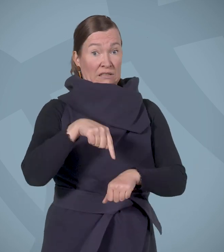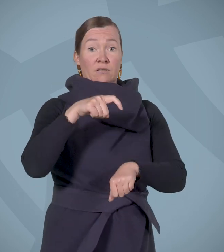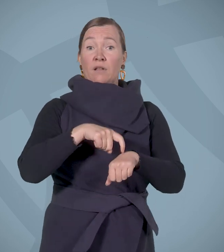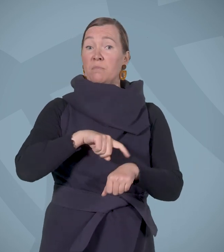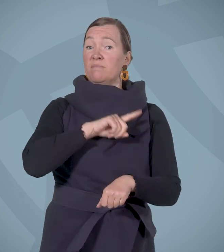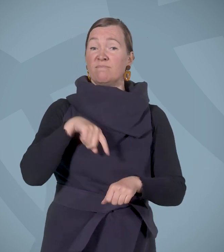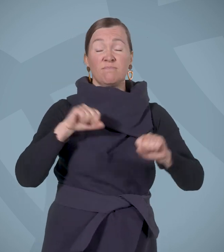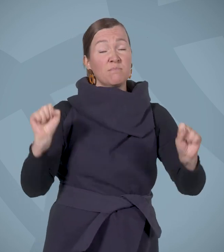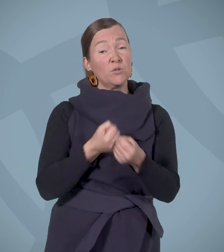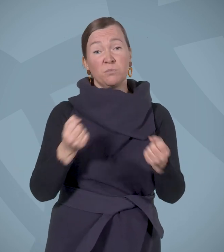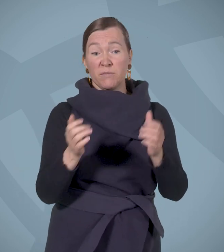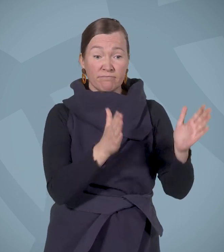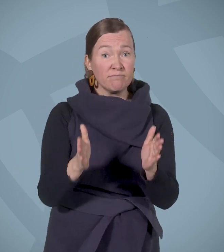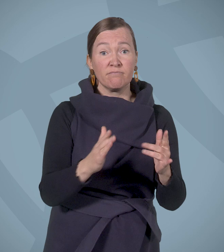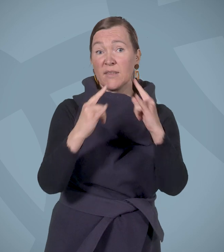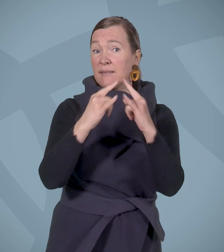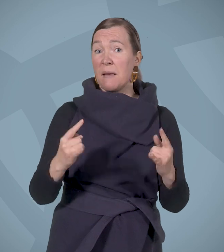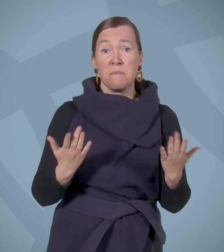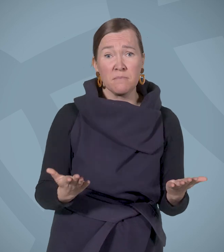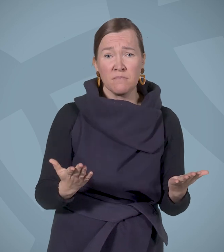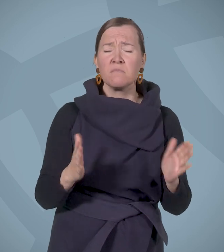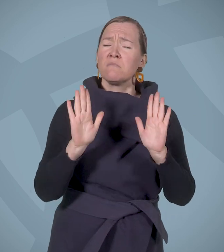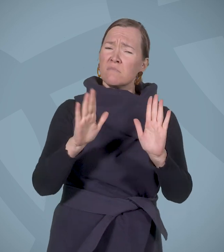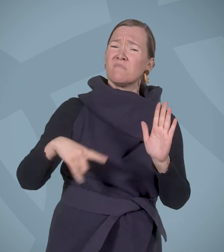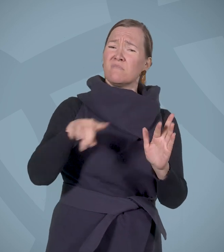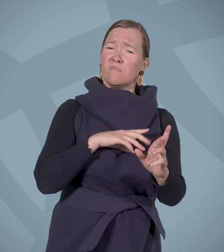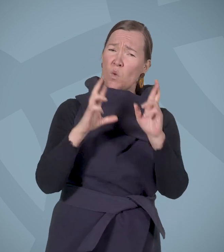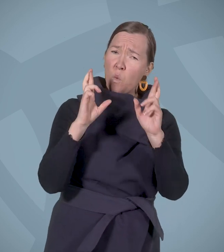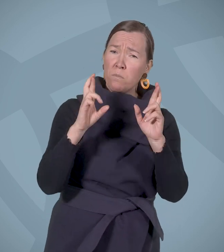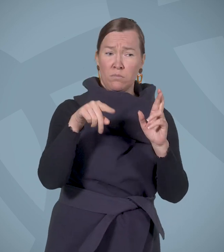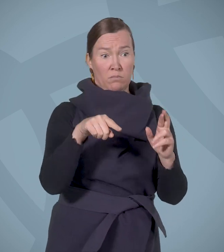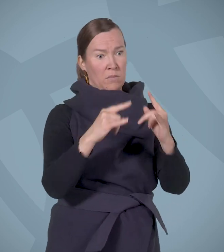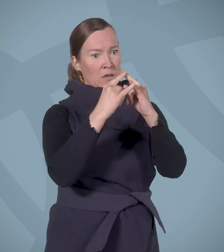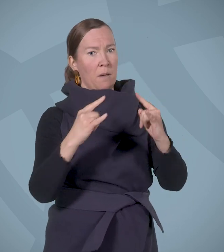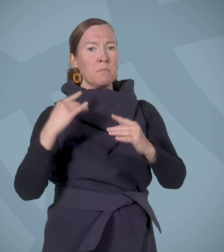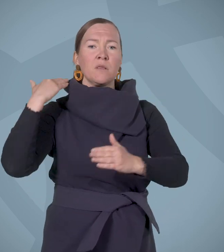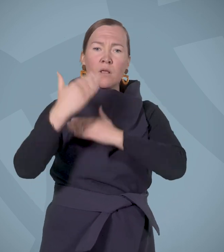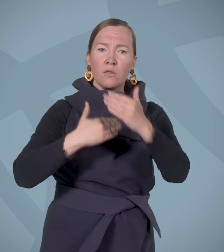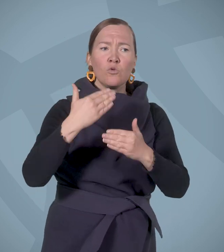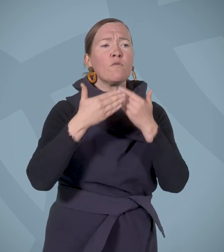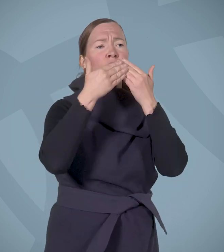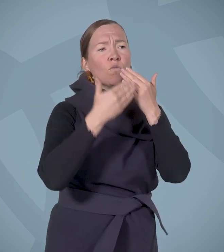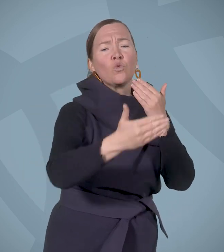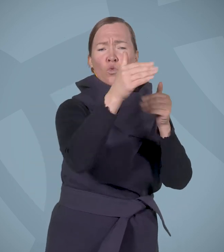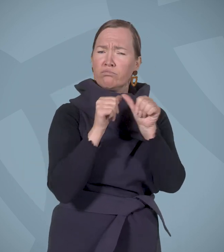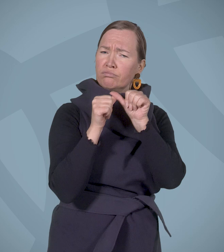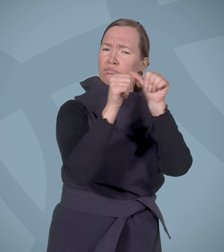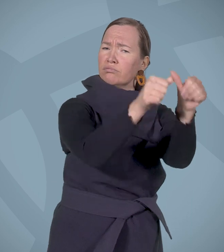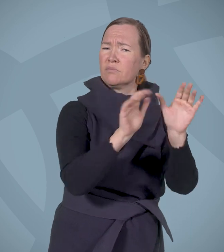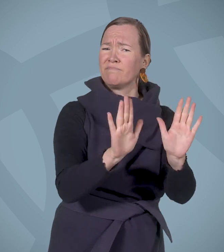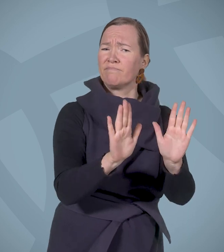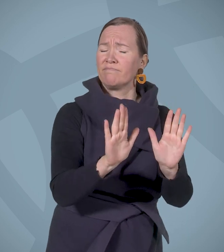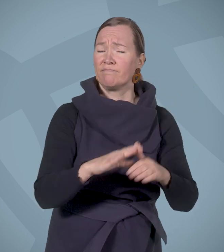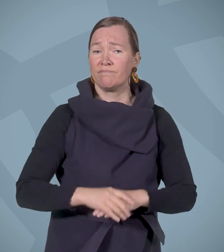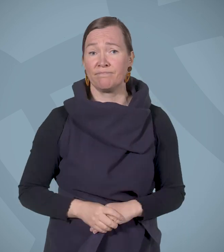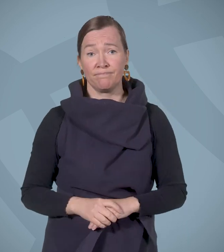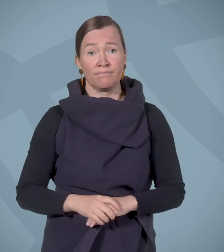We hope that the camp tradition will continue in the future, even though this time we couldn't realise our plans.